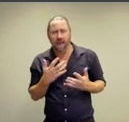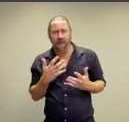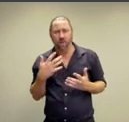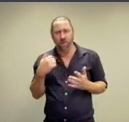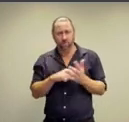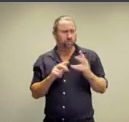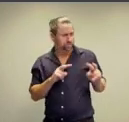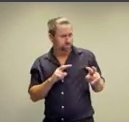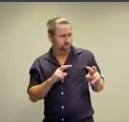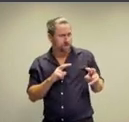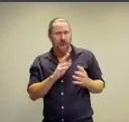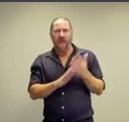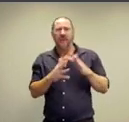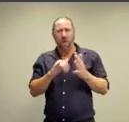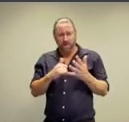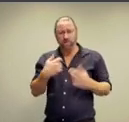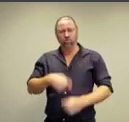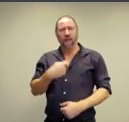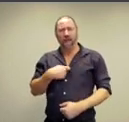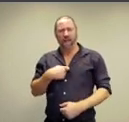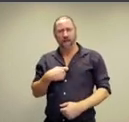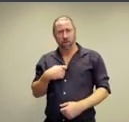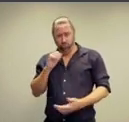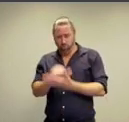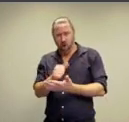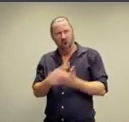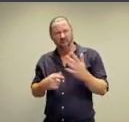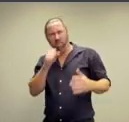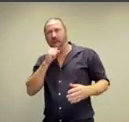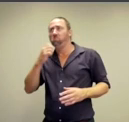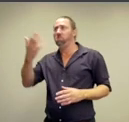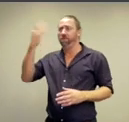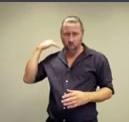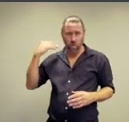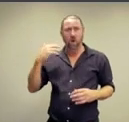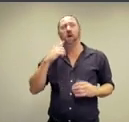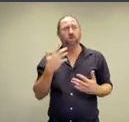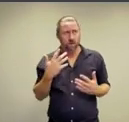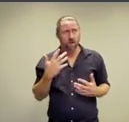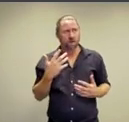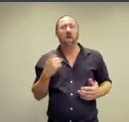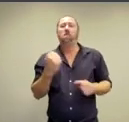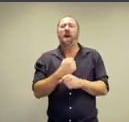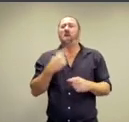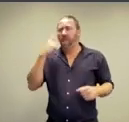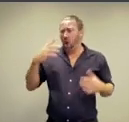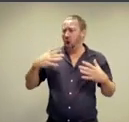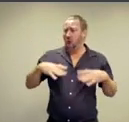what, how is this a masculine aesthetic and then it kind of makes you question, how do we even describe